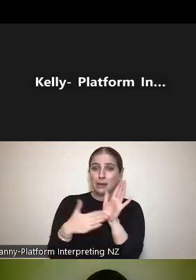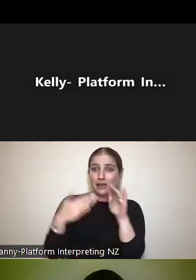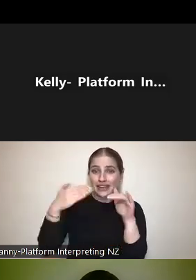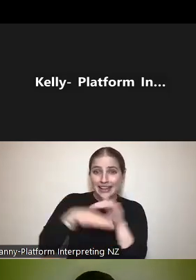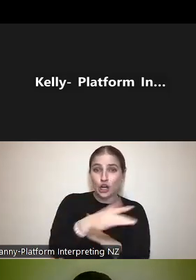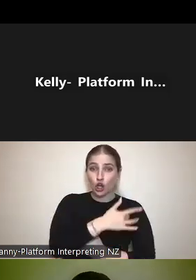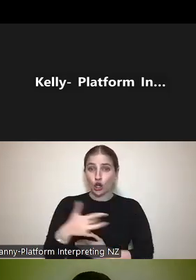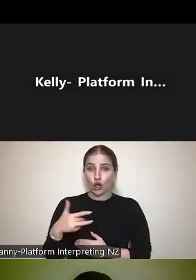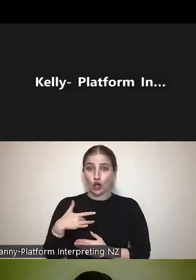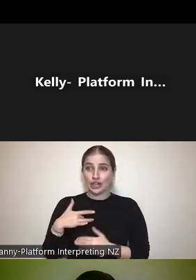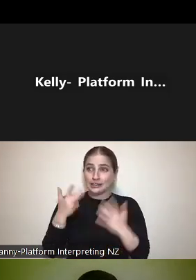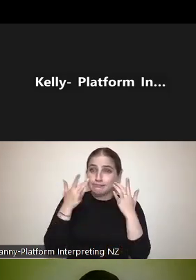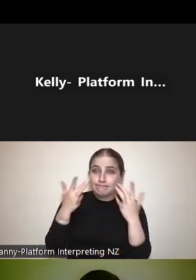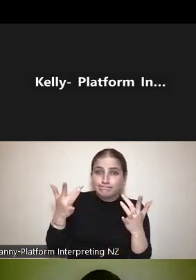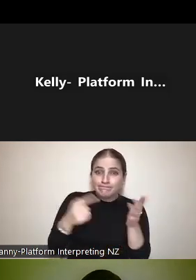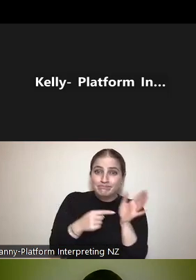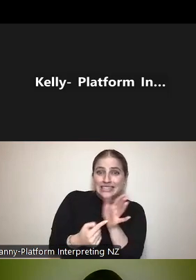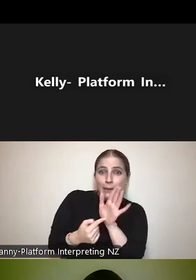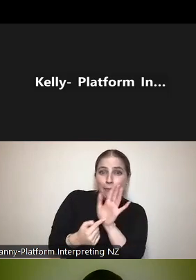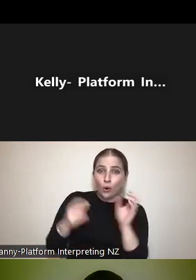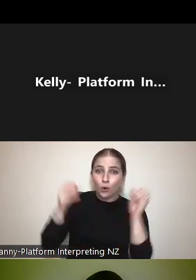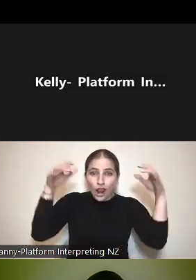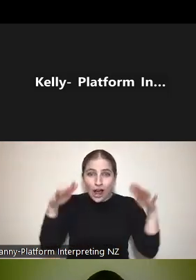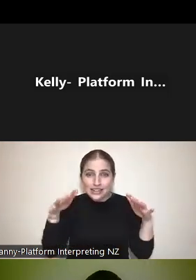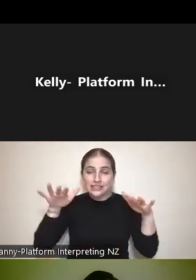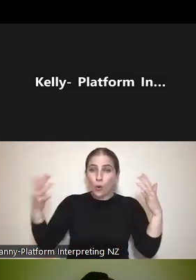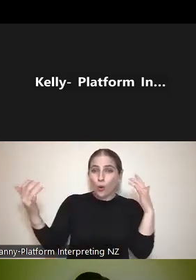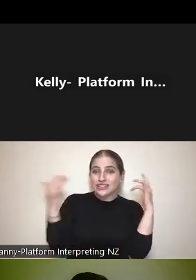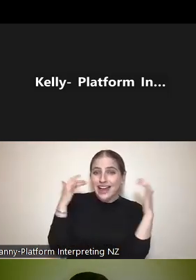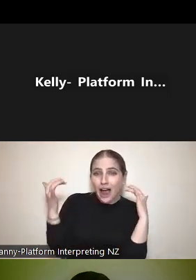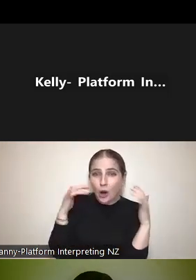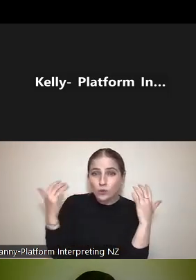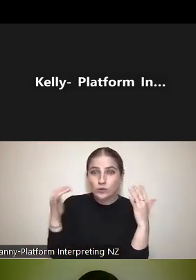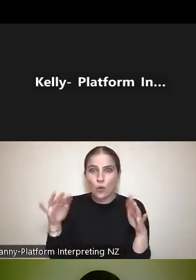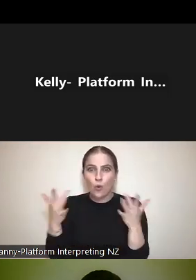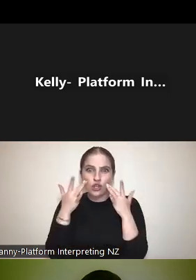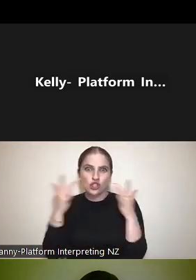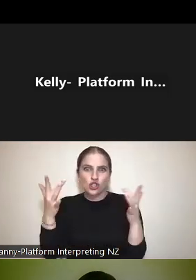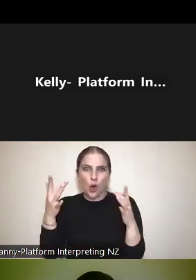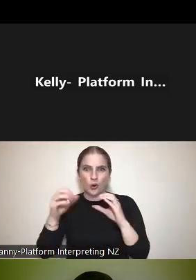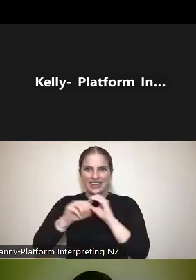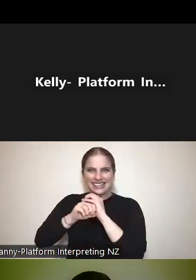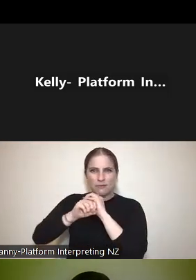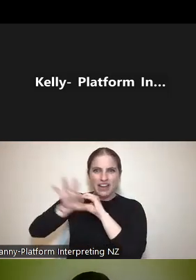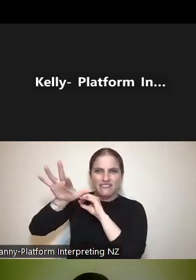some of the sound. Maybe they demo a confetti cannon, or, the thunder, you know.